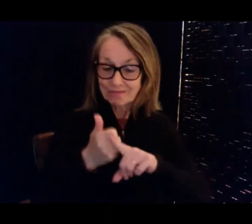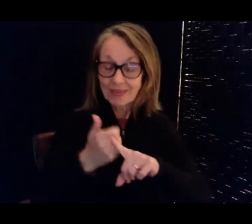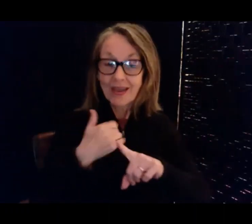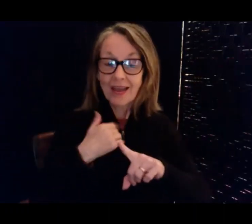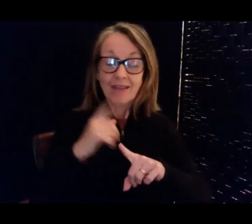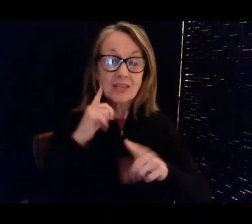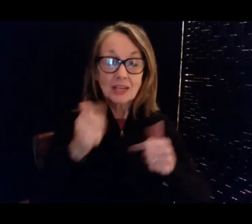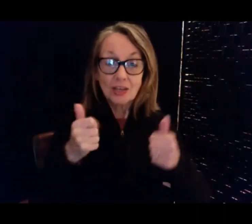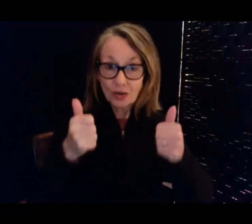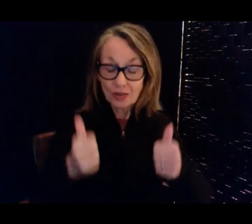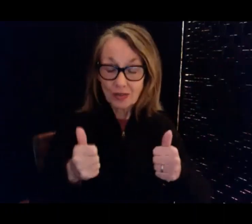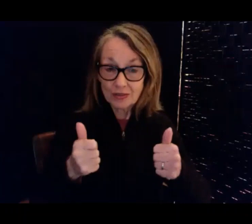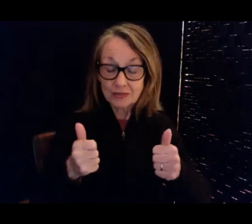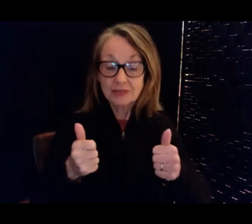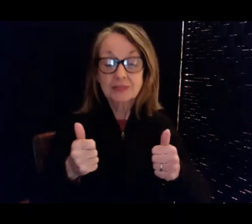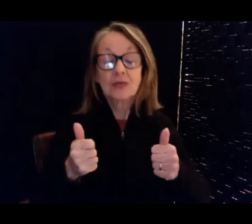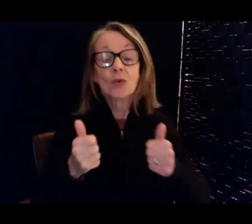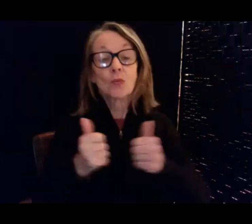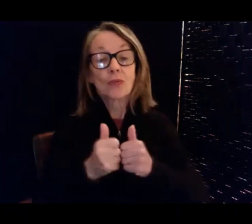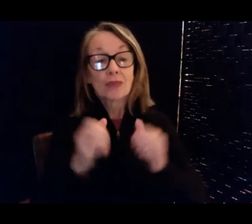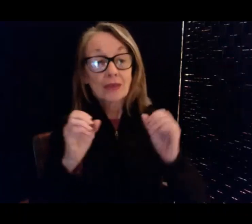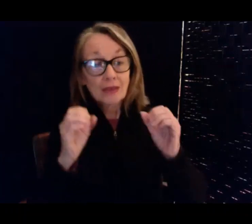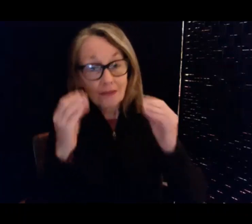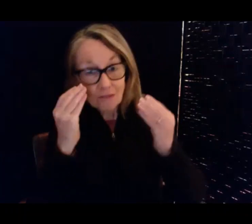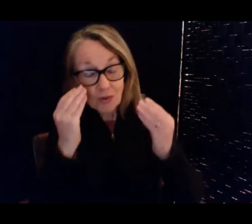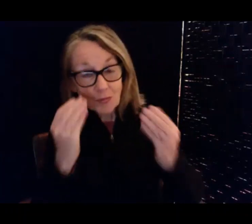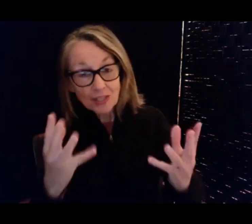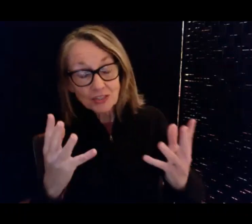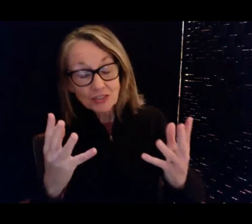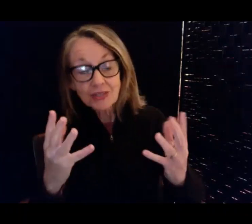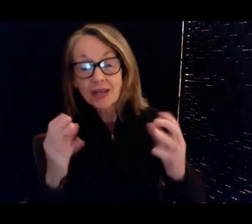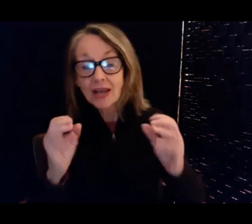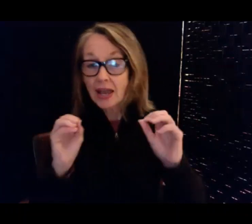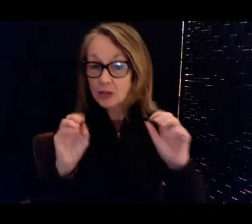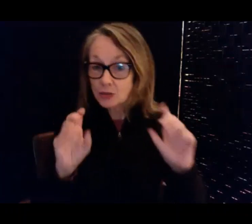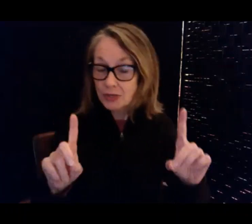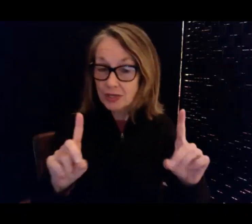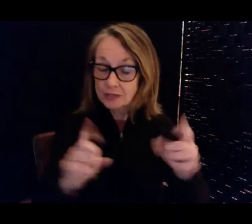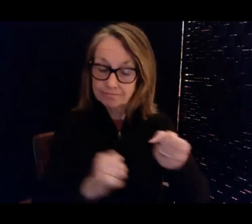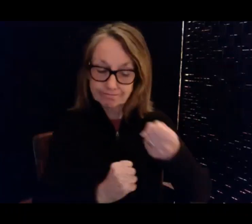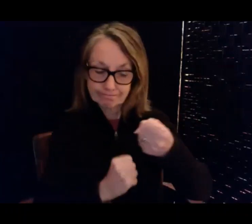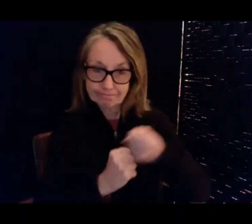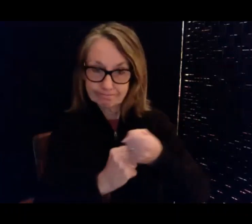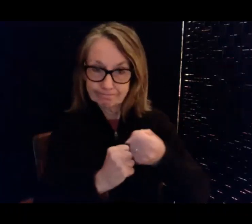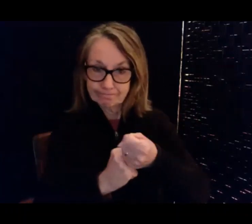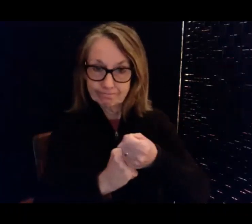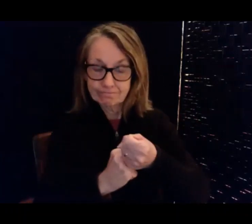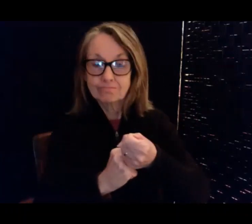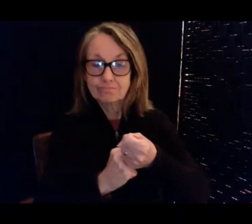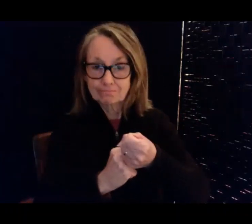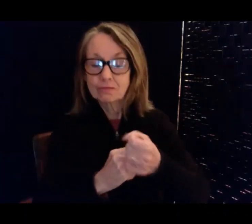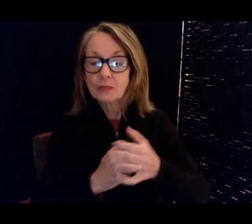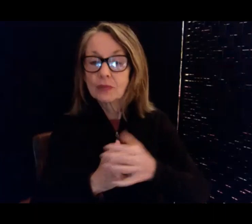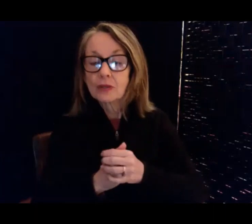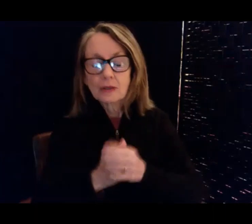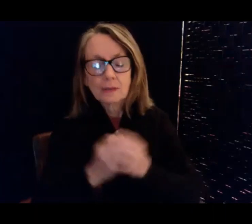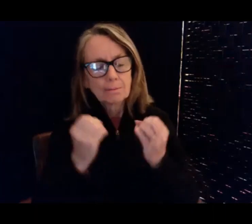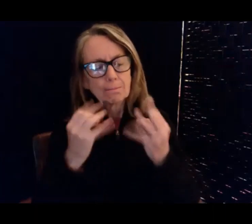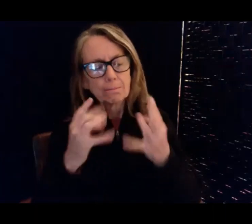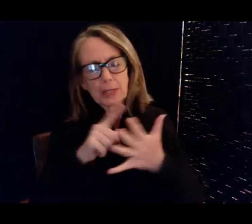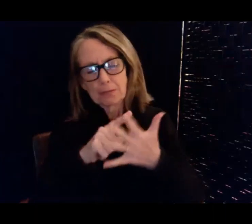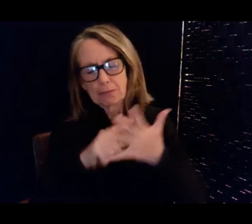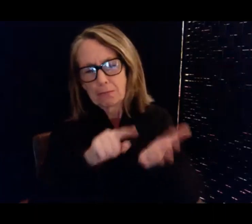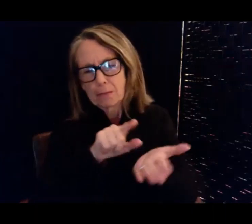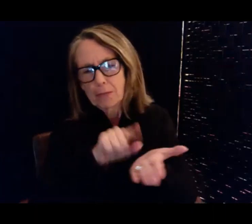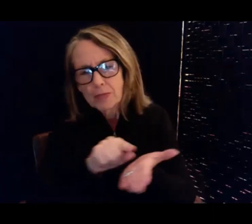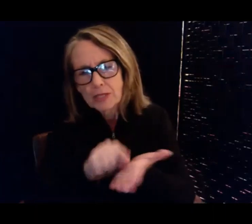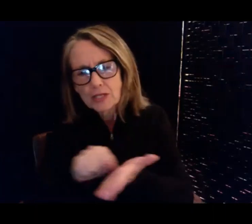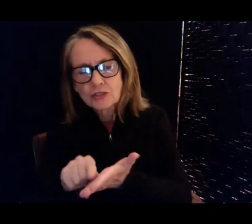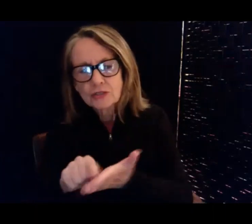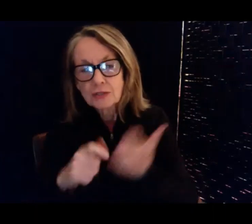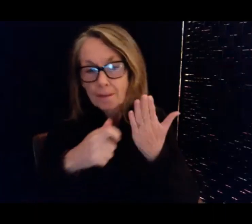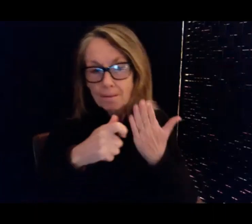education, support and advocacy they publish many things magazines six times